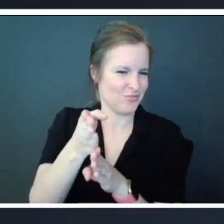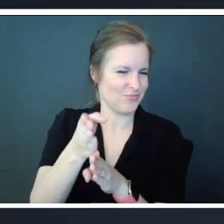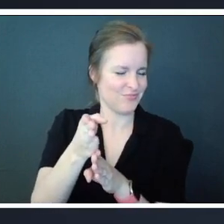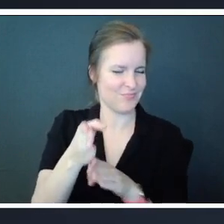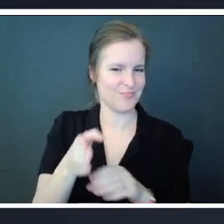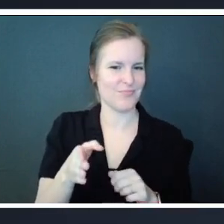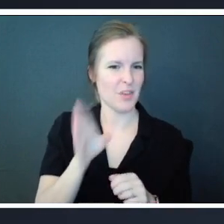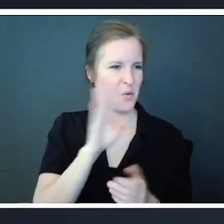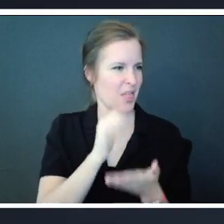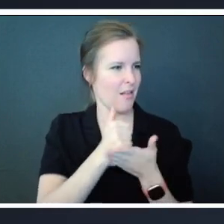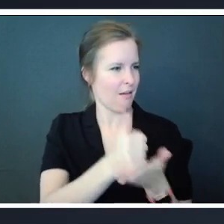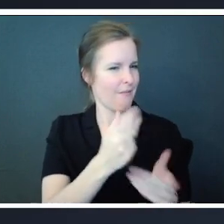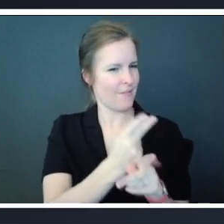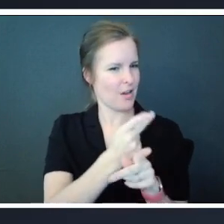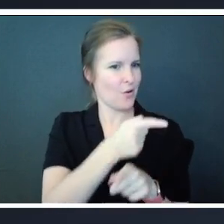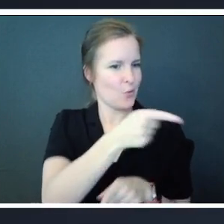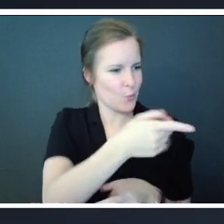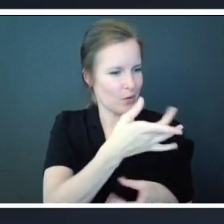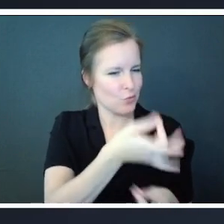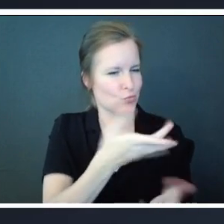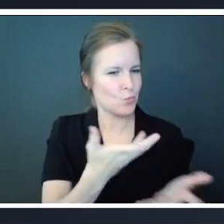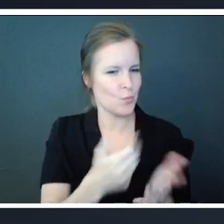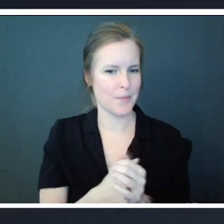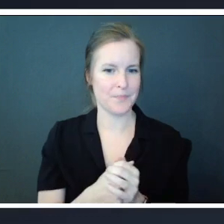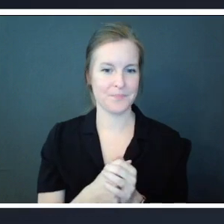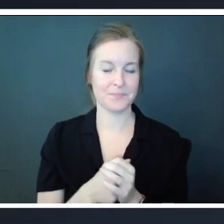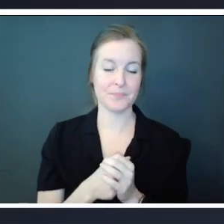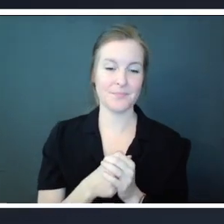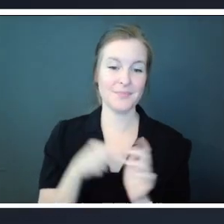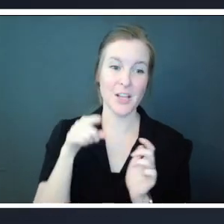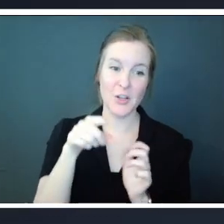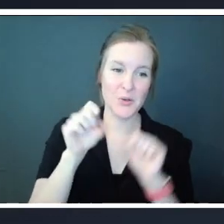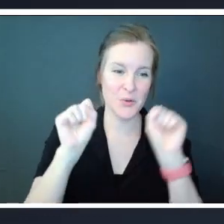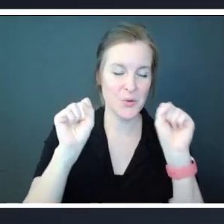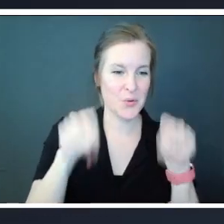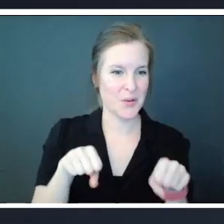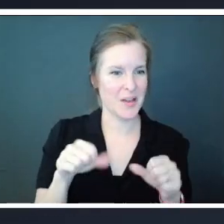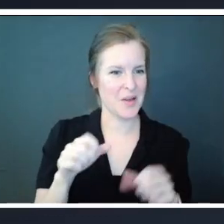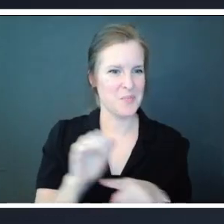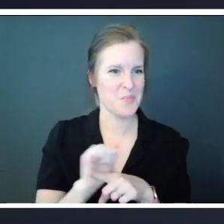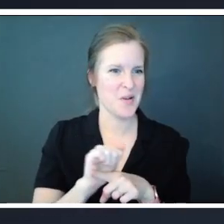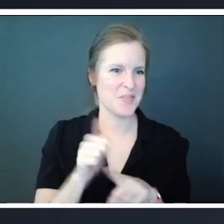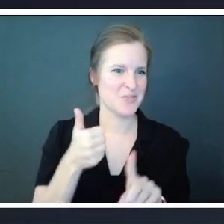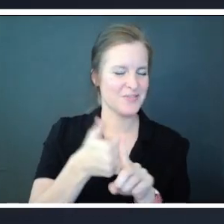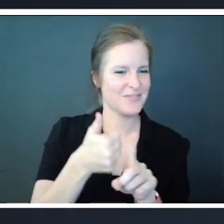Doing you can practice being a conservation biologist, just like Mel. Spend time in nature